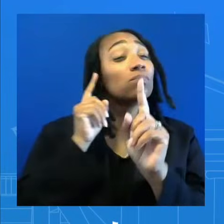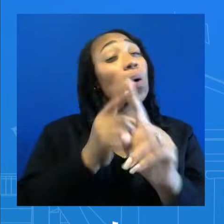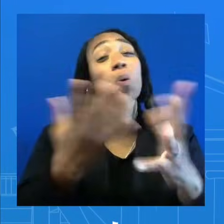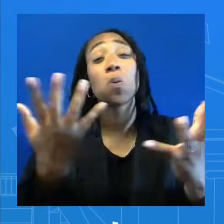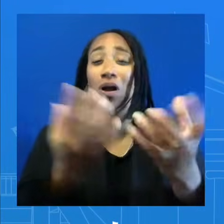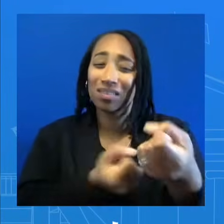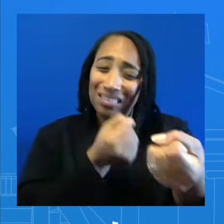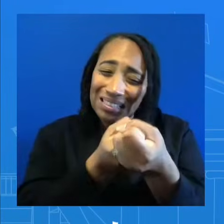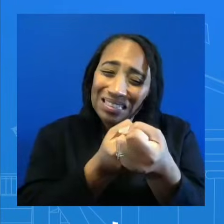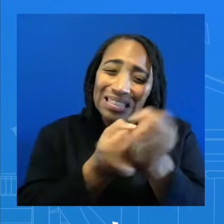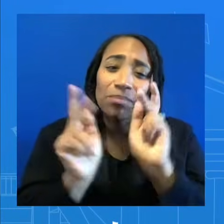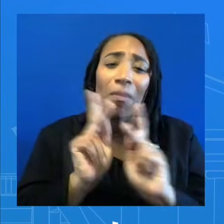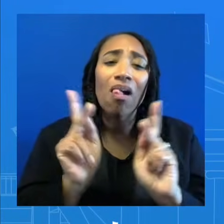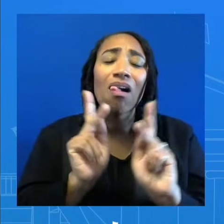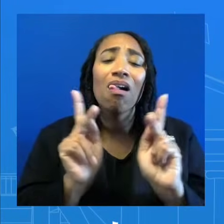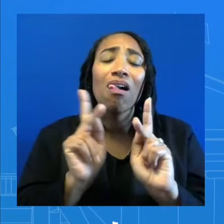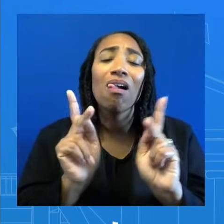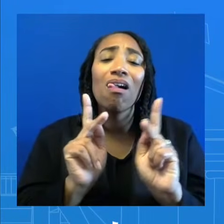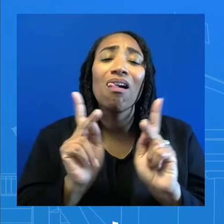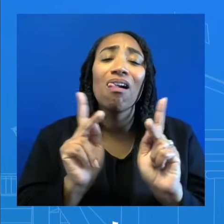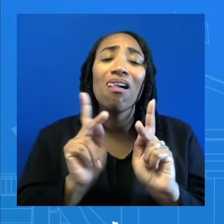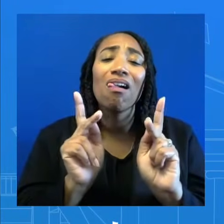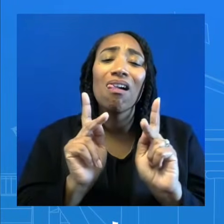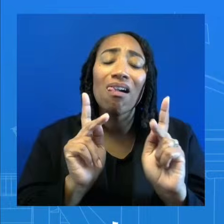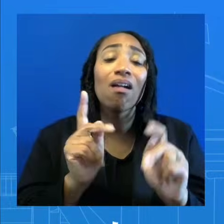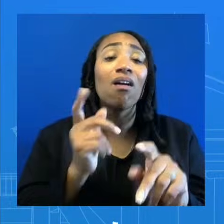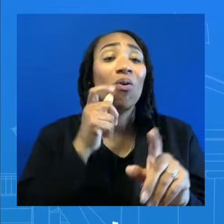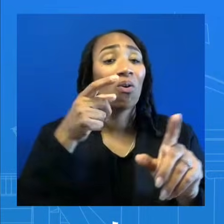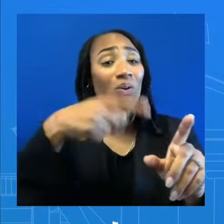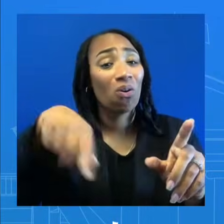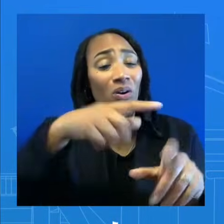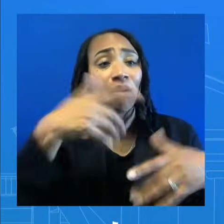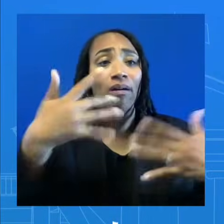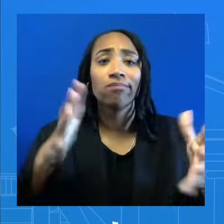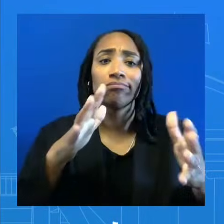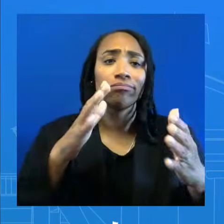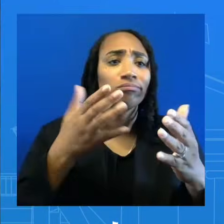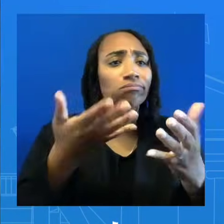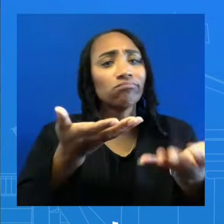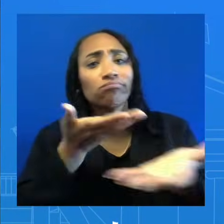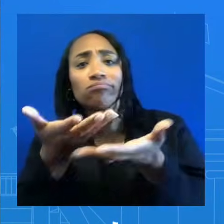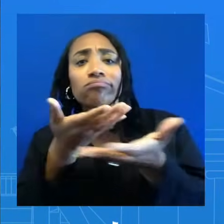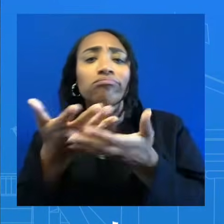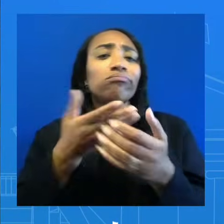that they deserve a second chance, giving them an opportunity to have that second chance. The Press: Anita Dunn, who was for a very long time